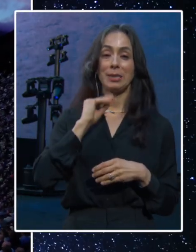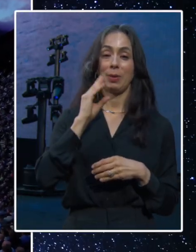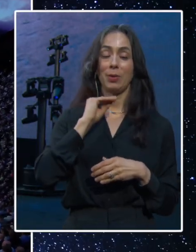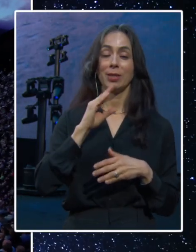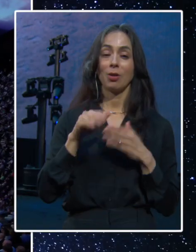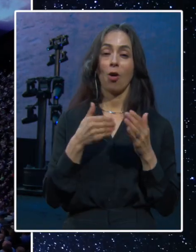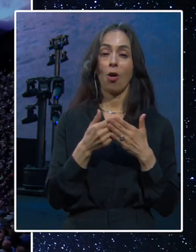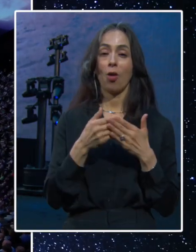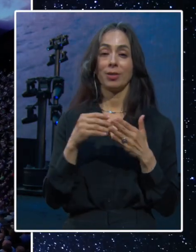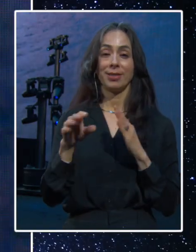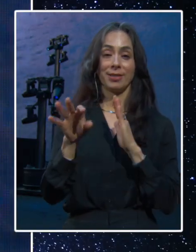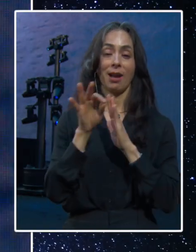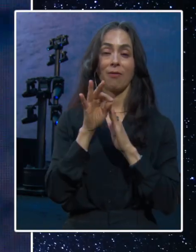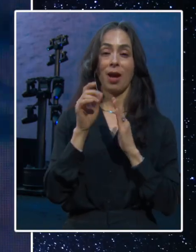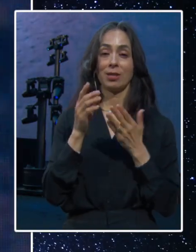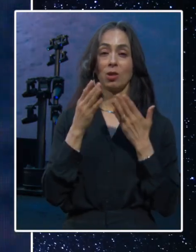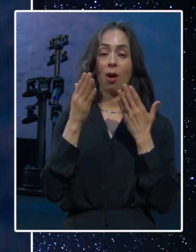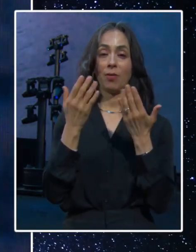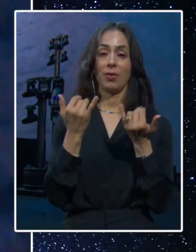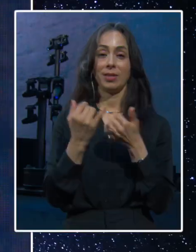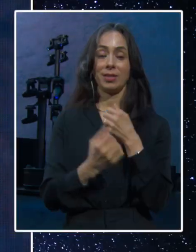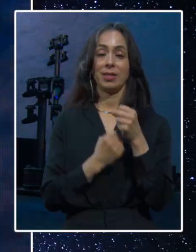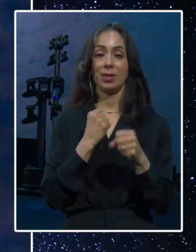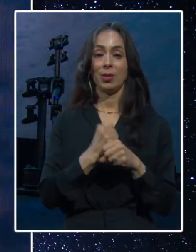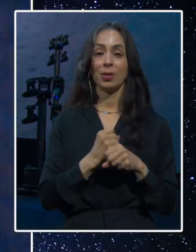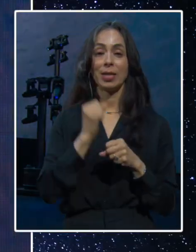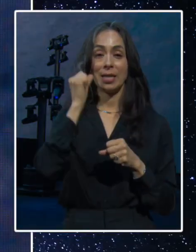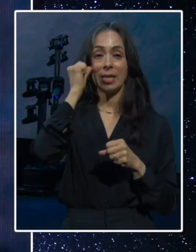As you experience, all Discover has to offer this year,